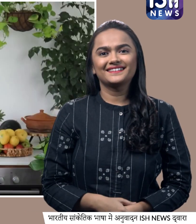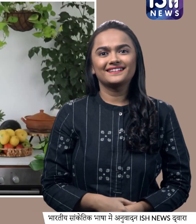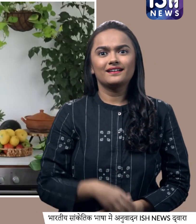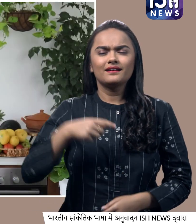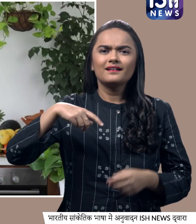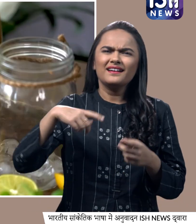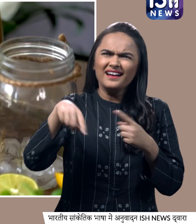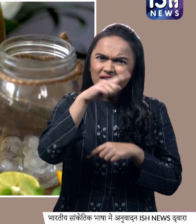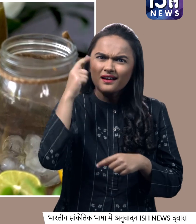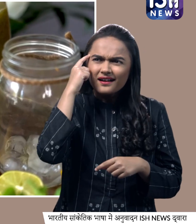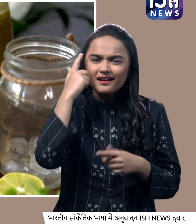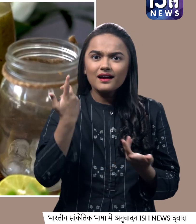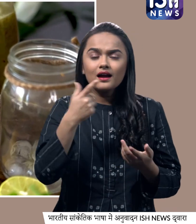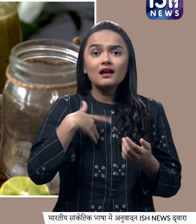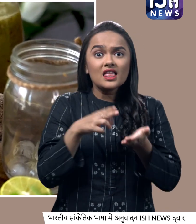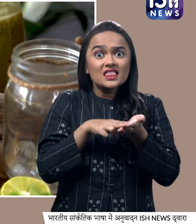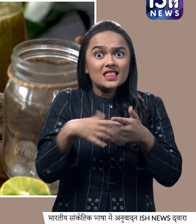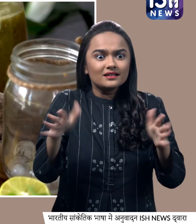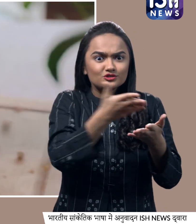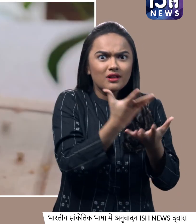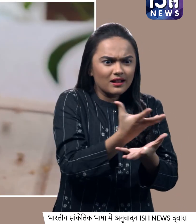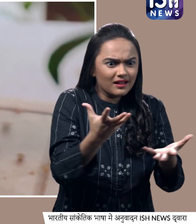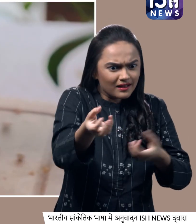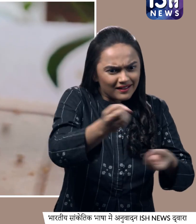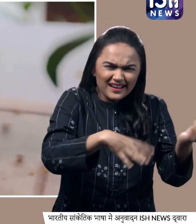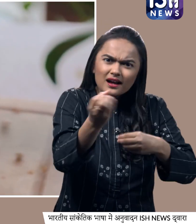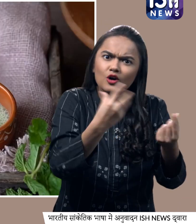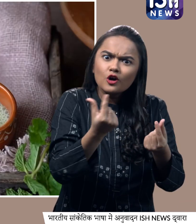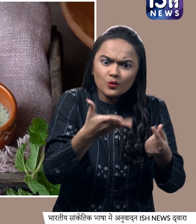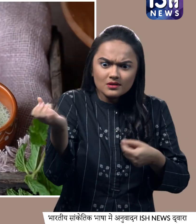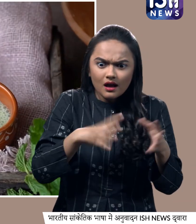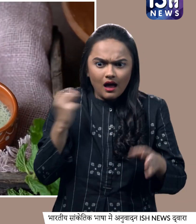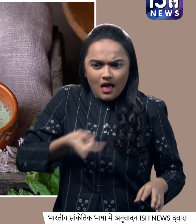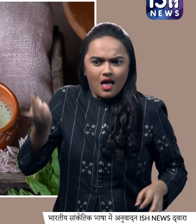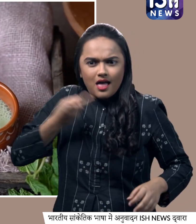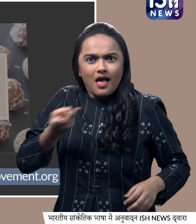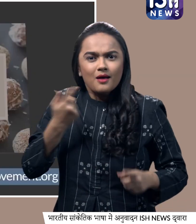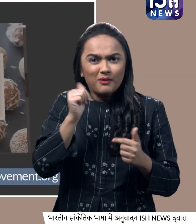Did you ever think we could do so much with just a few ingredients given by Mother Nature?